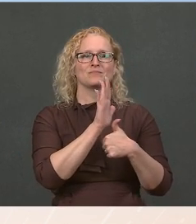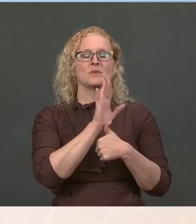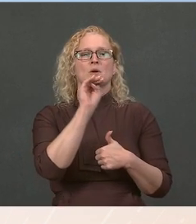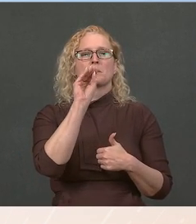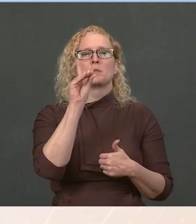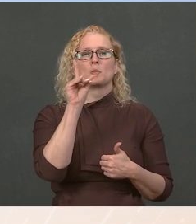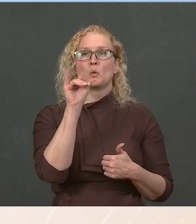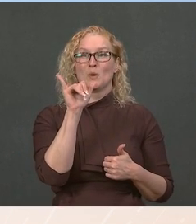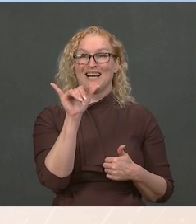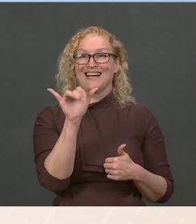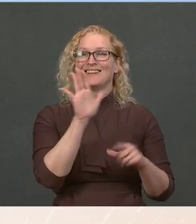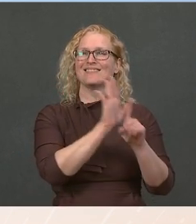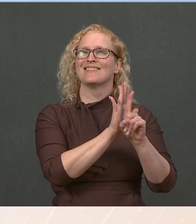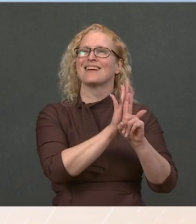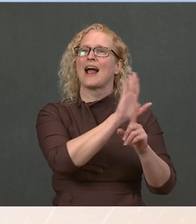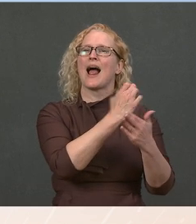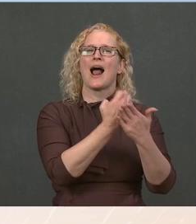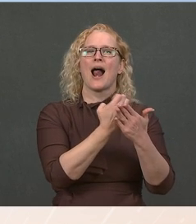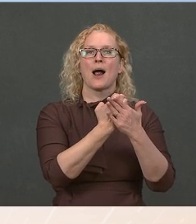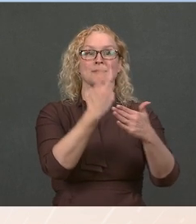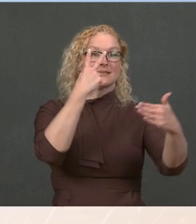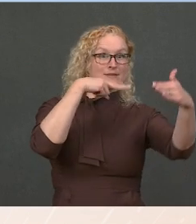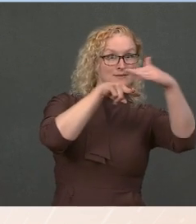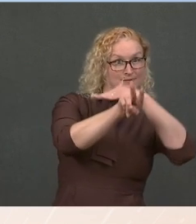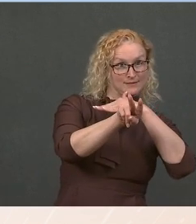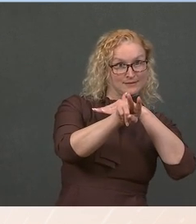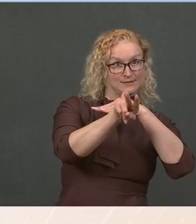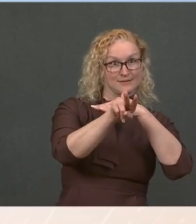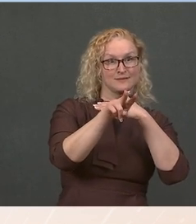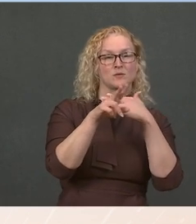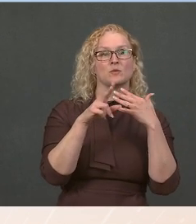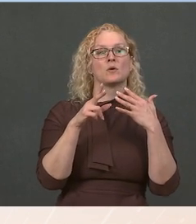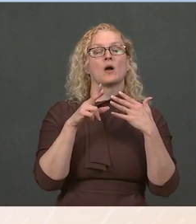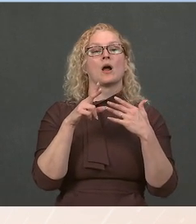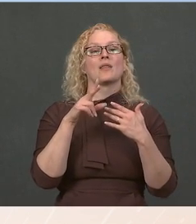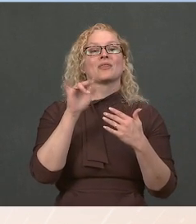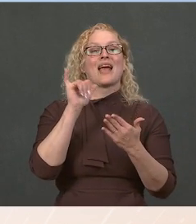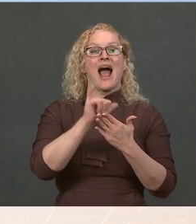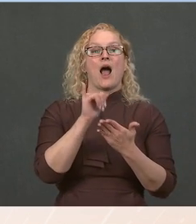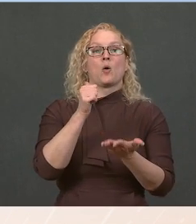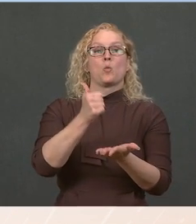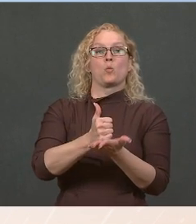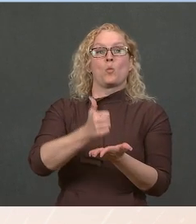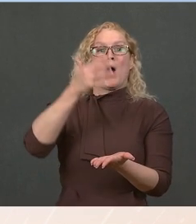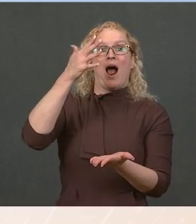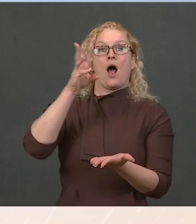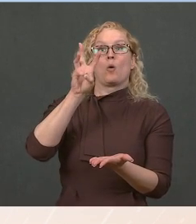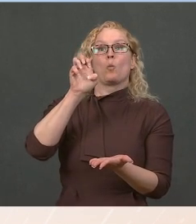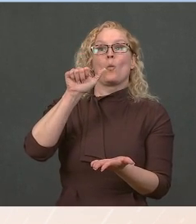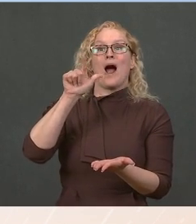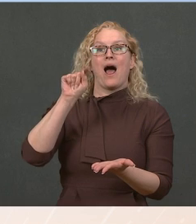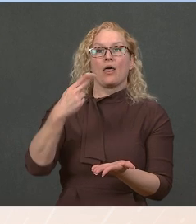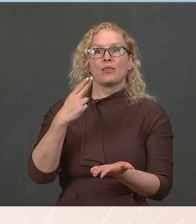to contribute their fair share and that is exact- -- exactly how we're going to move forward with that